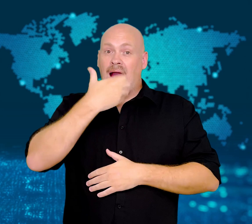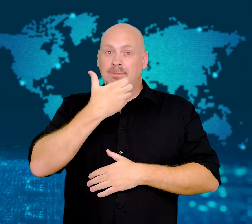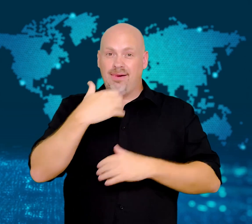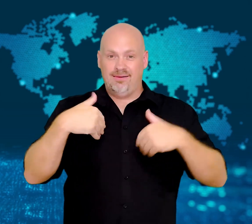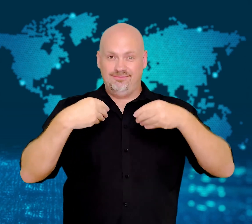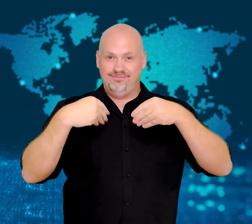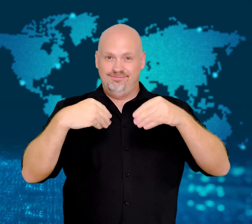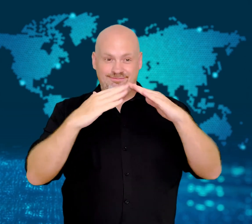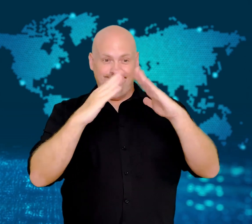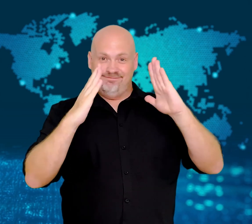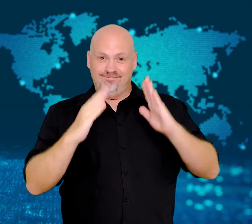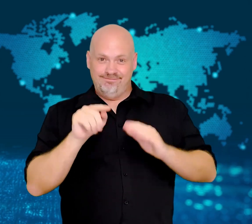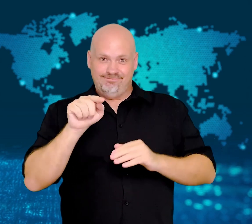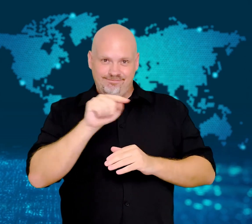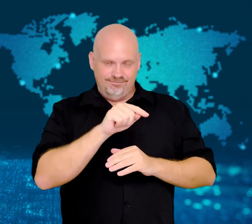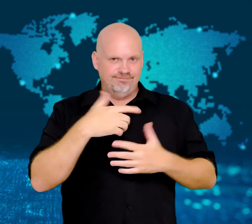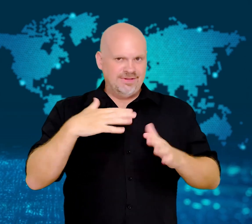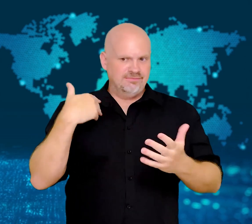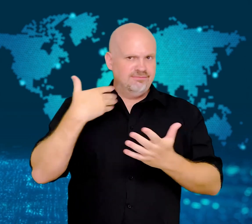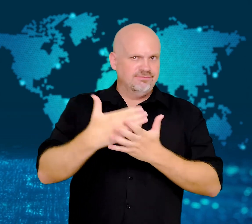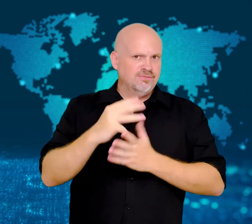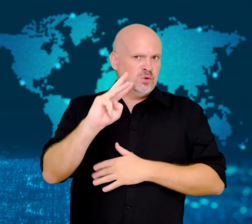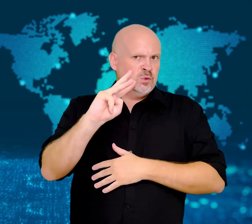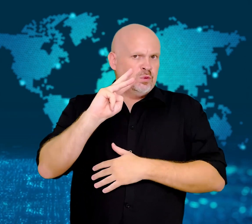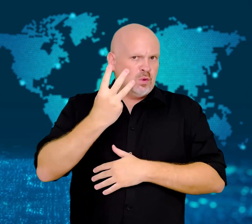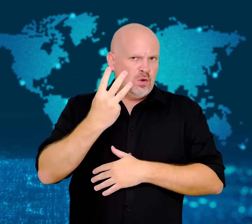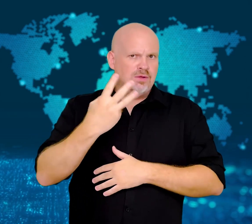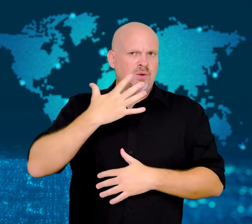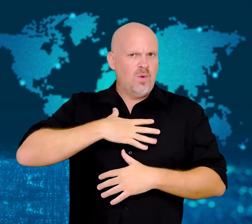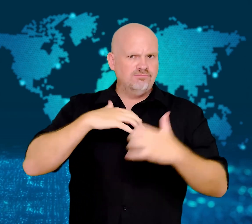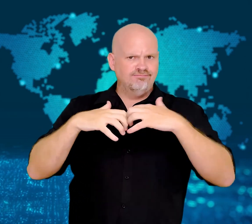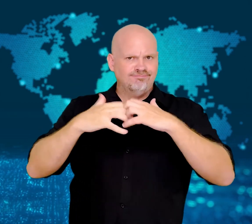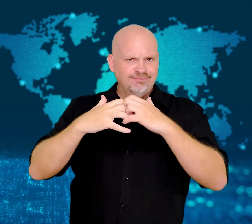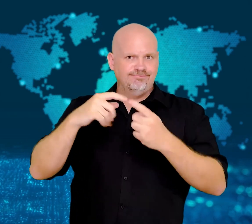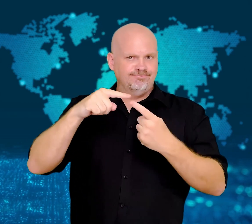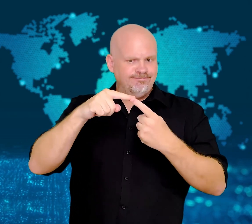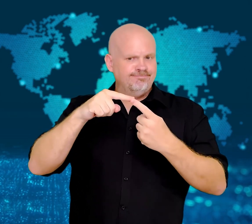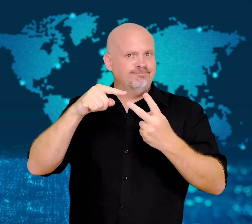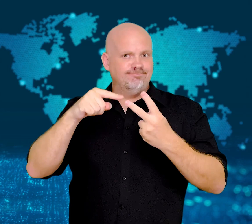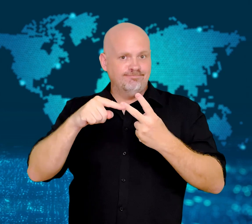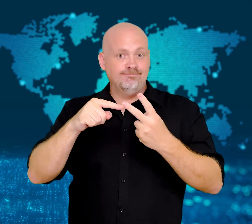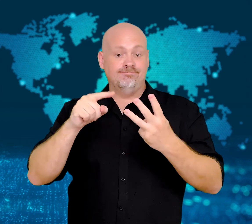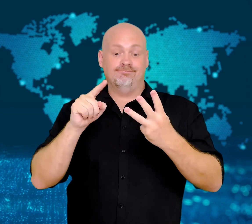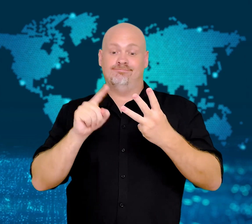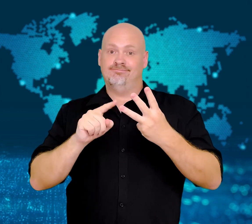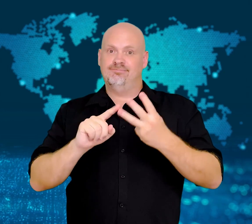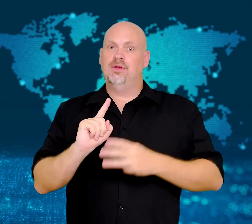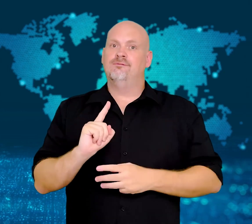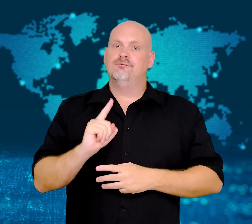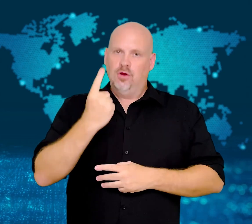This is the third Apple store to consider starting